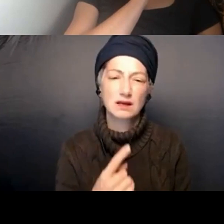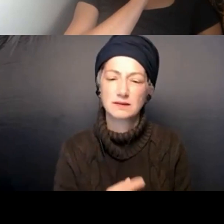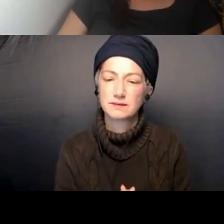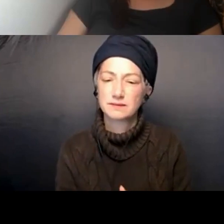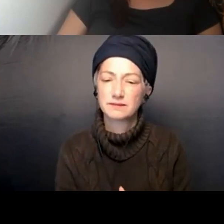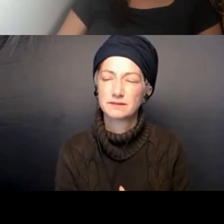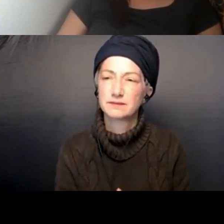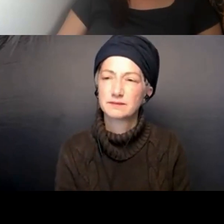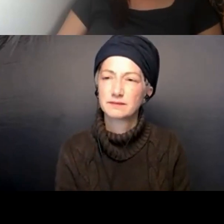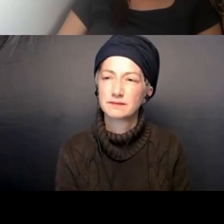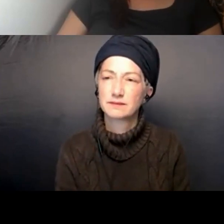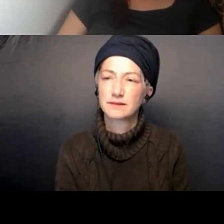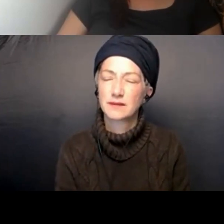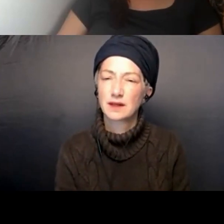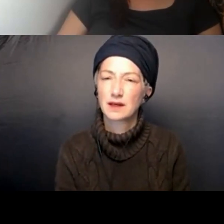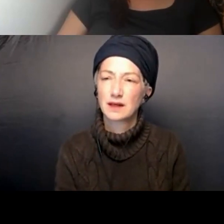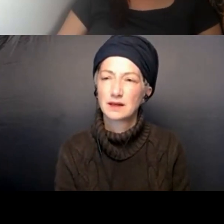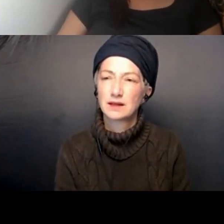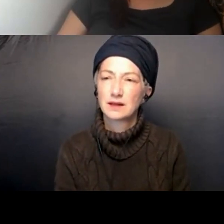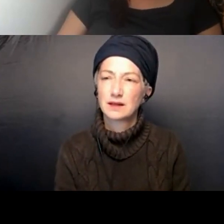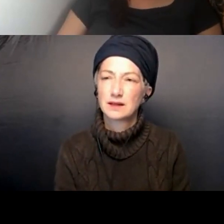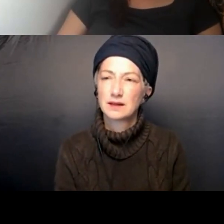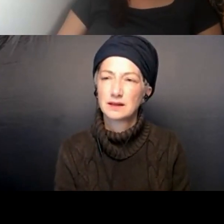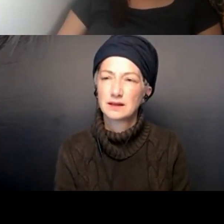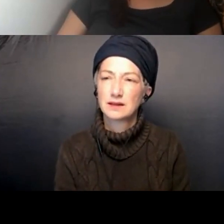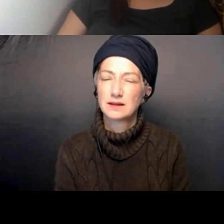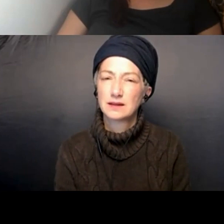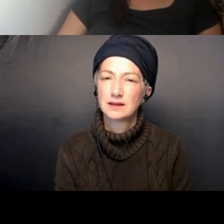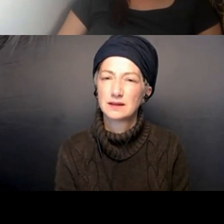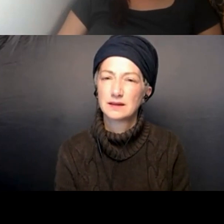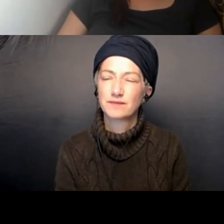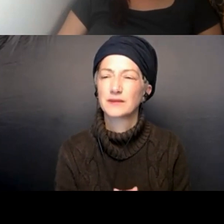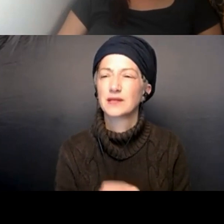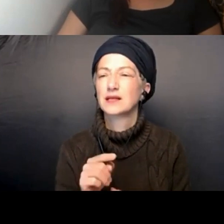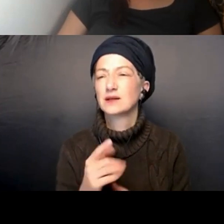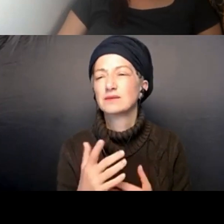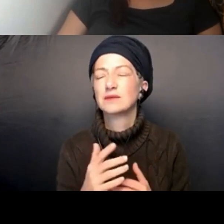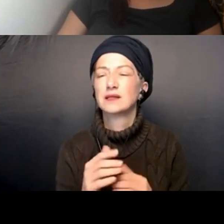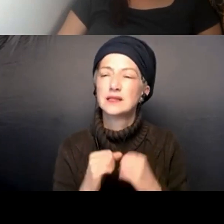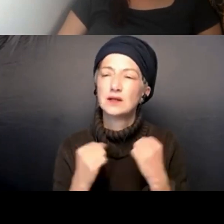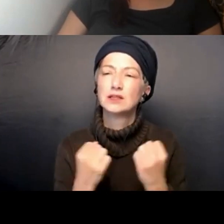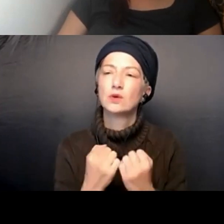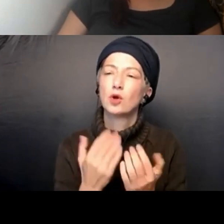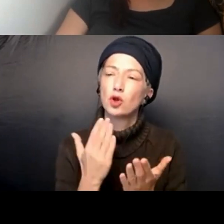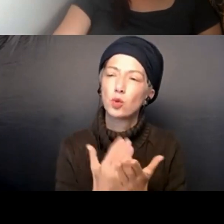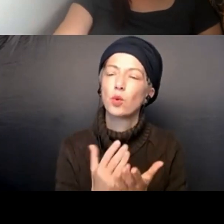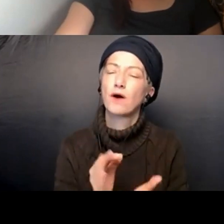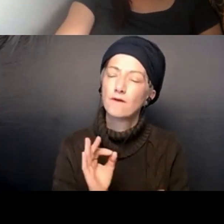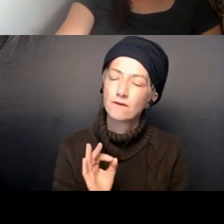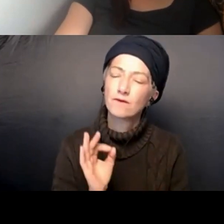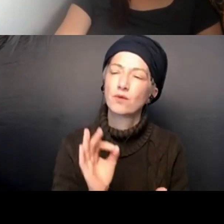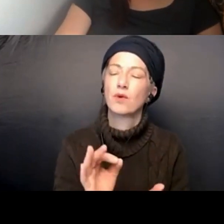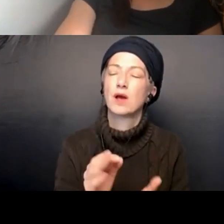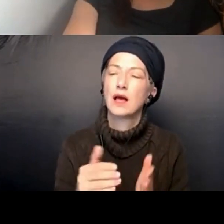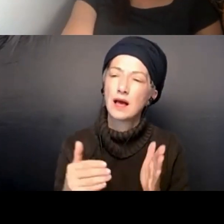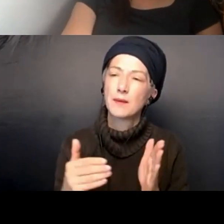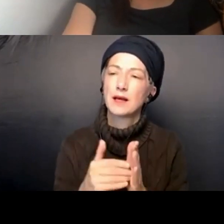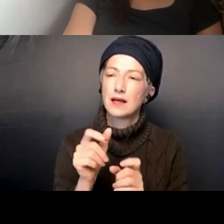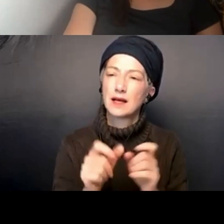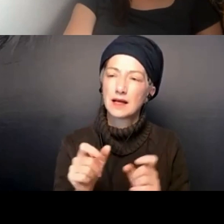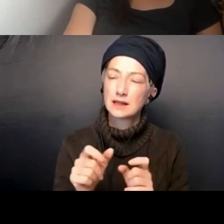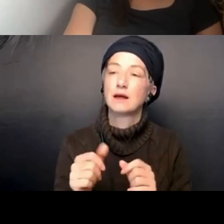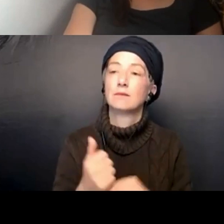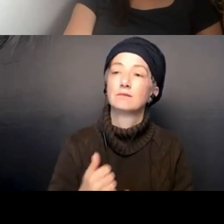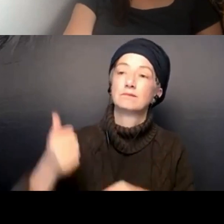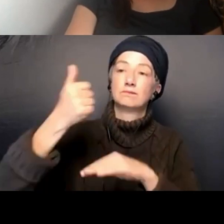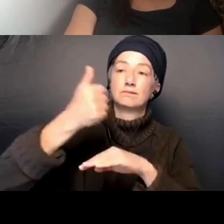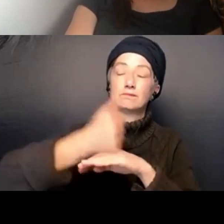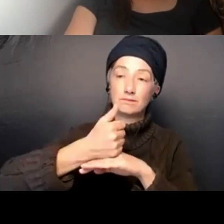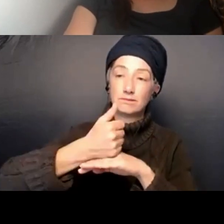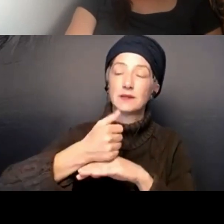Like a setting that is specifically for disabled people led by non-disabled people in like a charity framework, I would say.